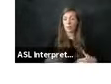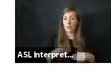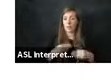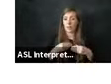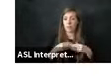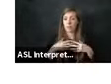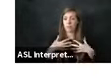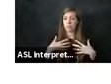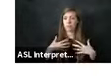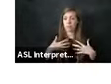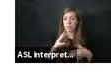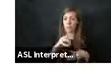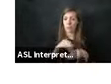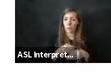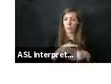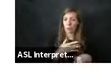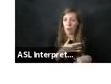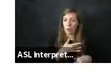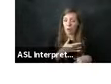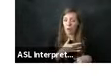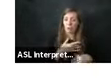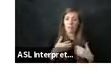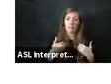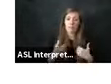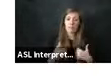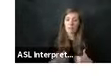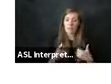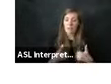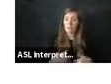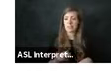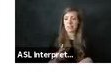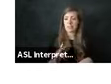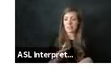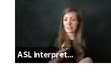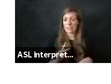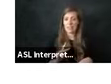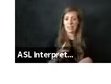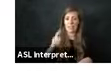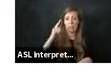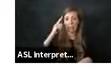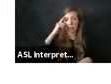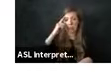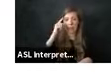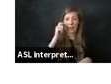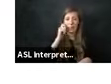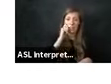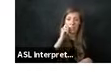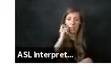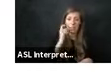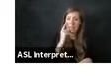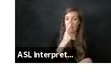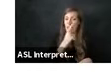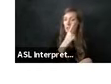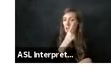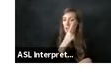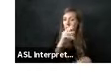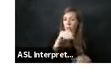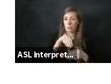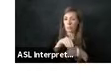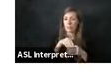including the heart, lungs, kidney, brain, skin, eyes, or gastrointestinal organs.